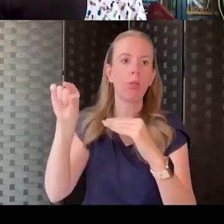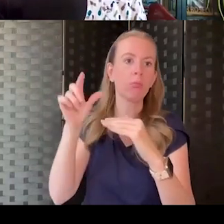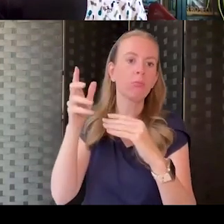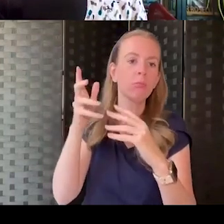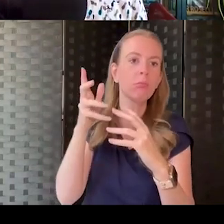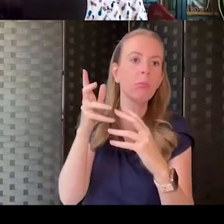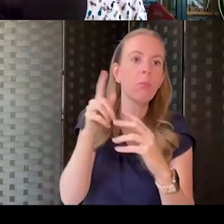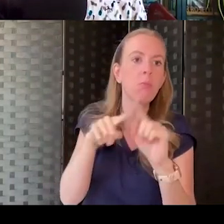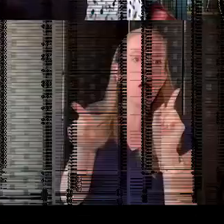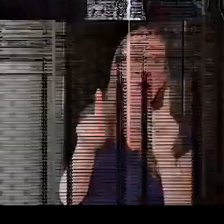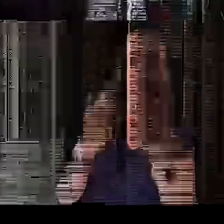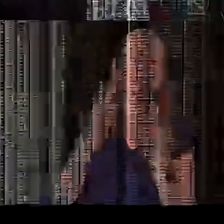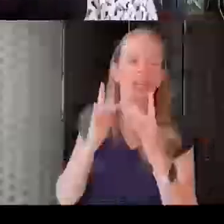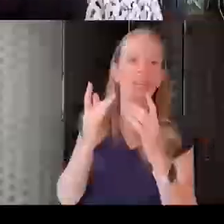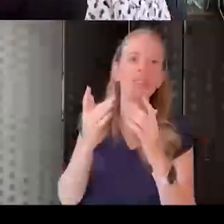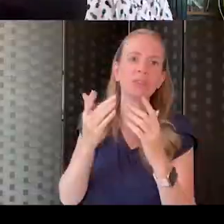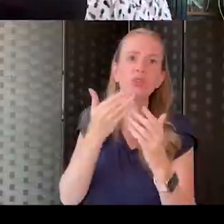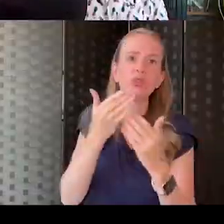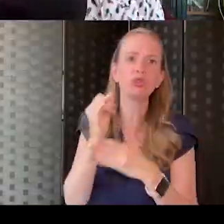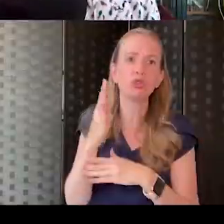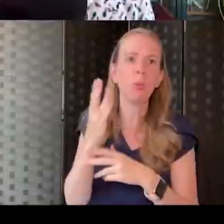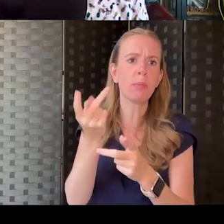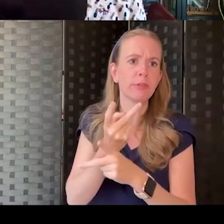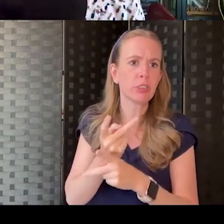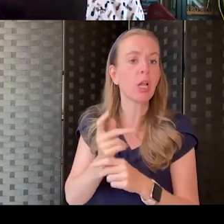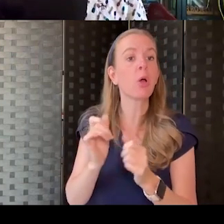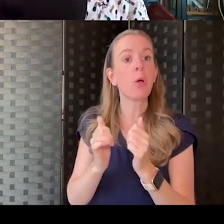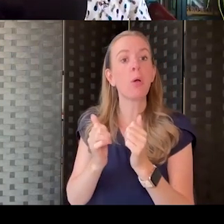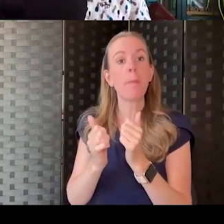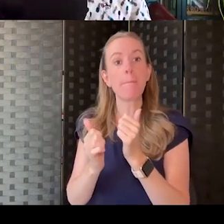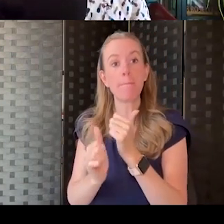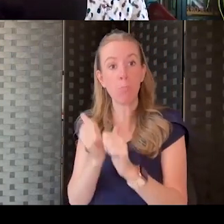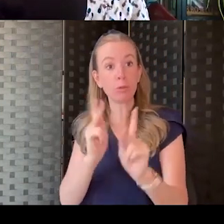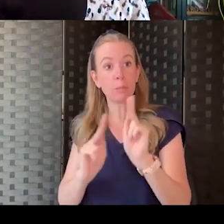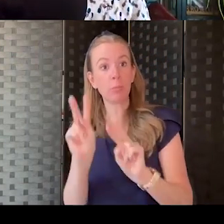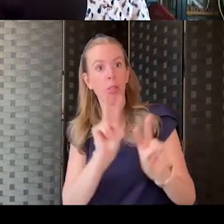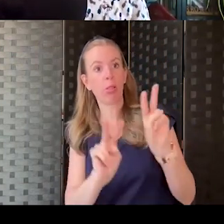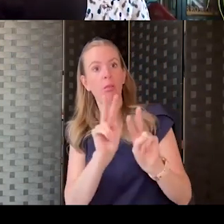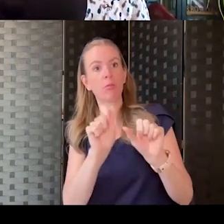figuring this out, just like most of your readers might be, if the header cell is in the first row,